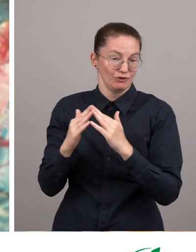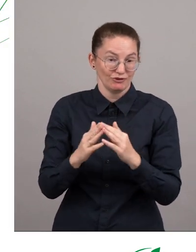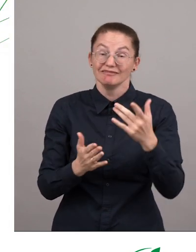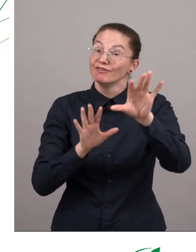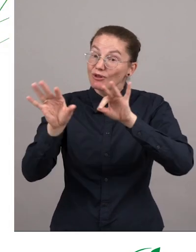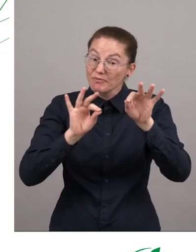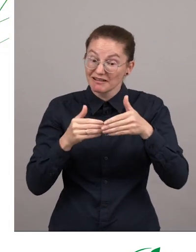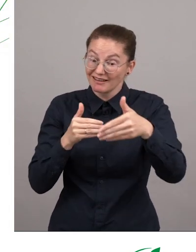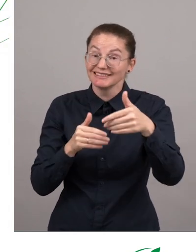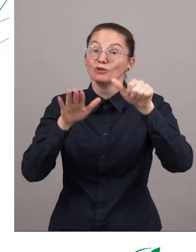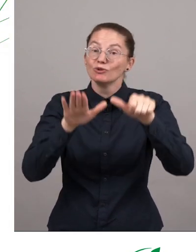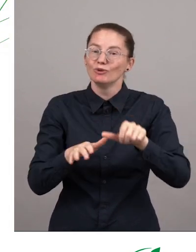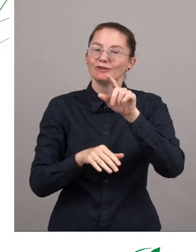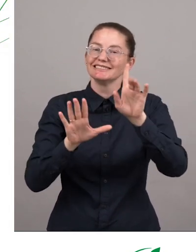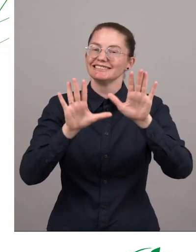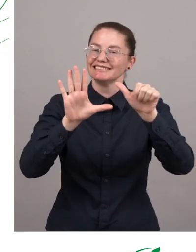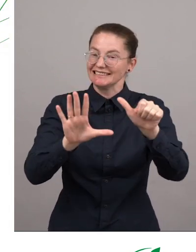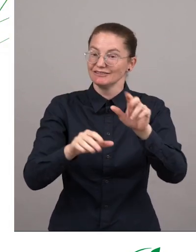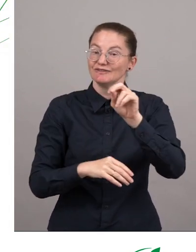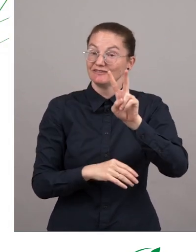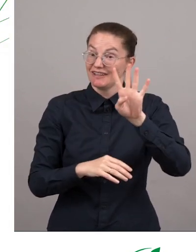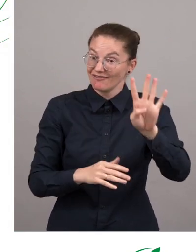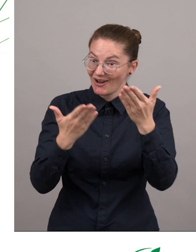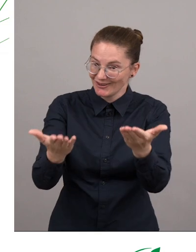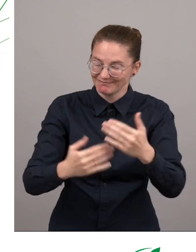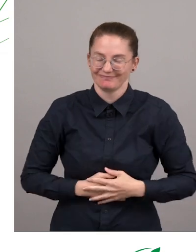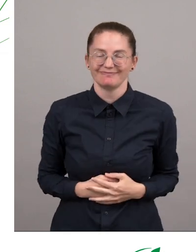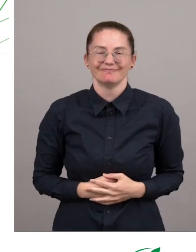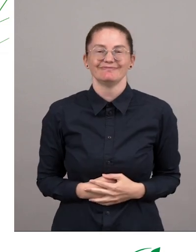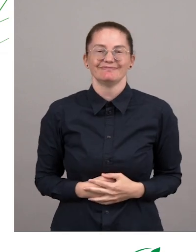Nominate by June 16th, 2024! zeroproject.org/zerocall25